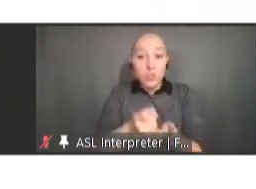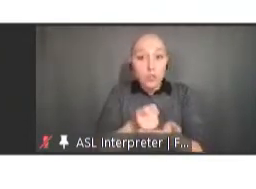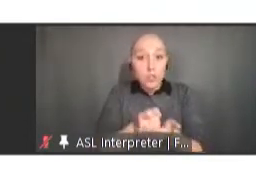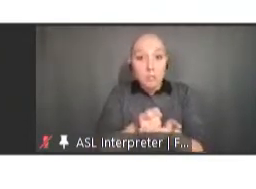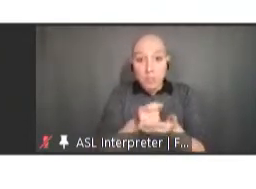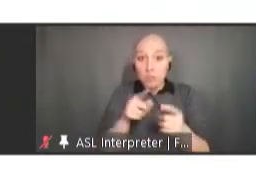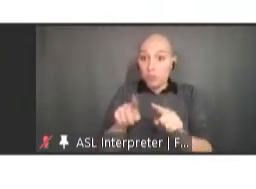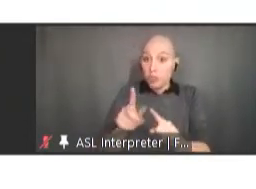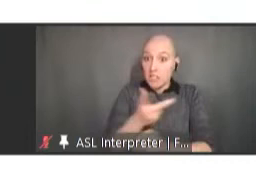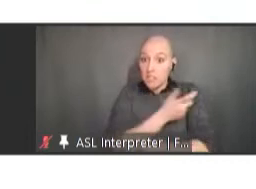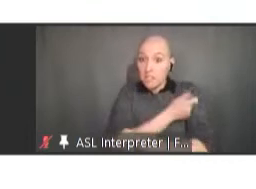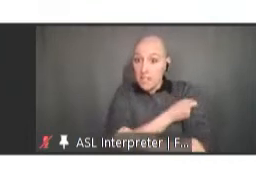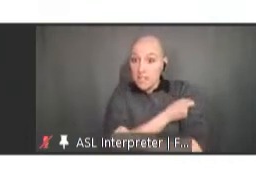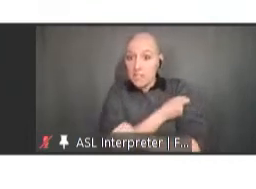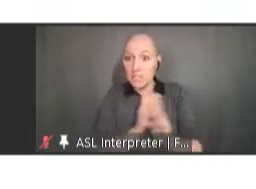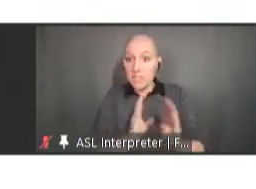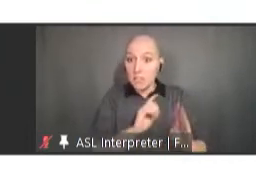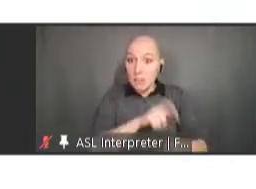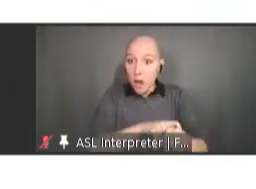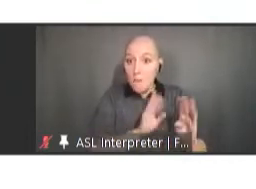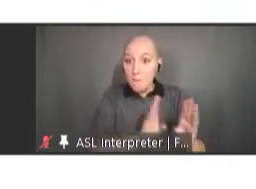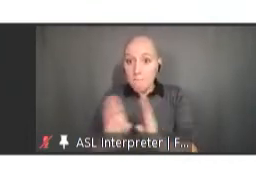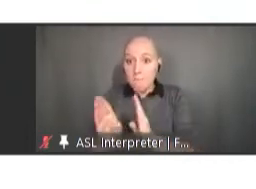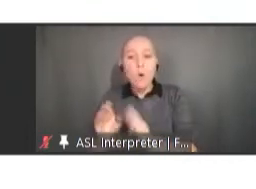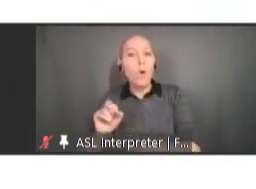Or when should we give a prophylactic monoclonal